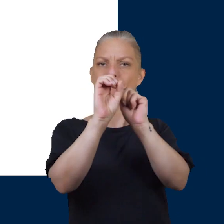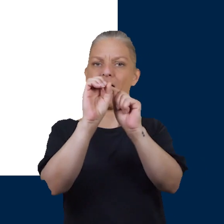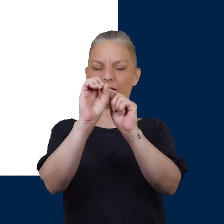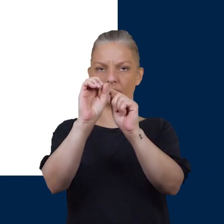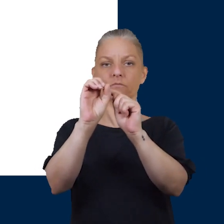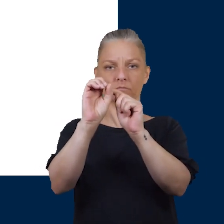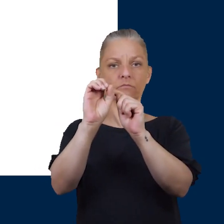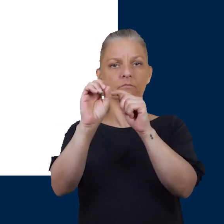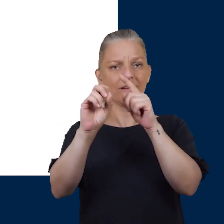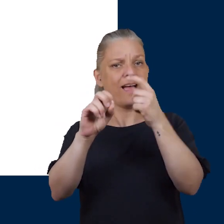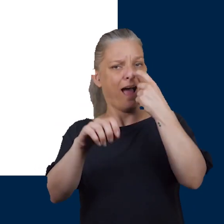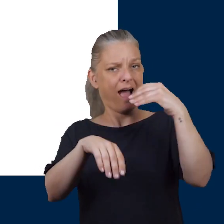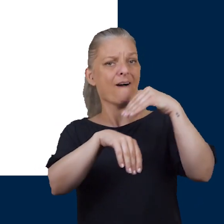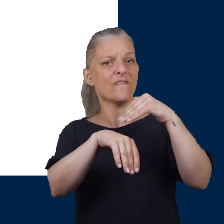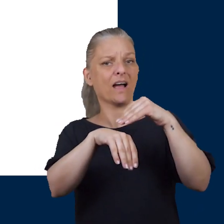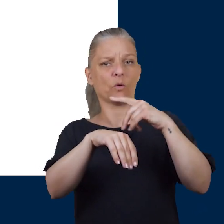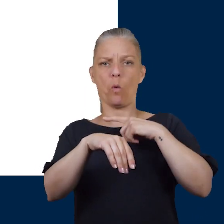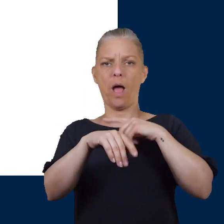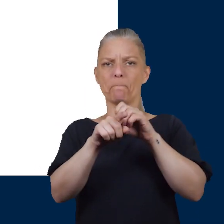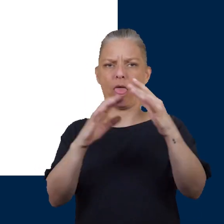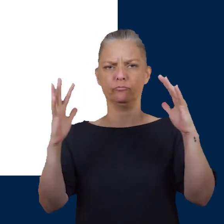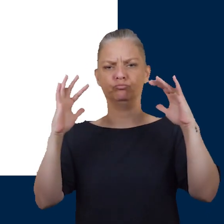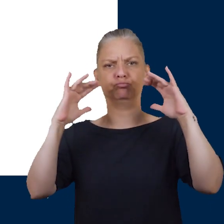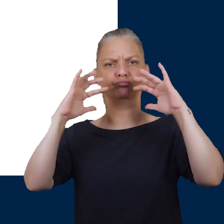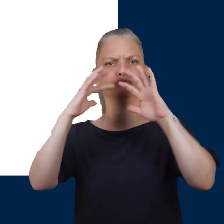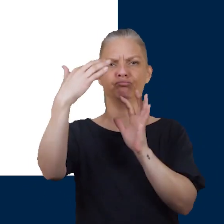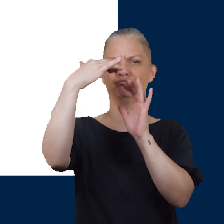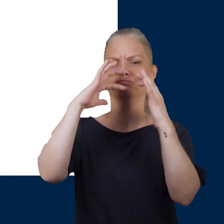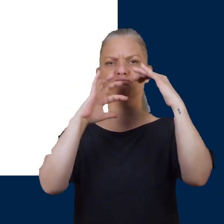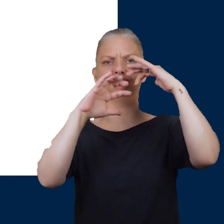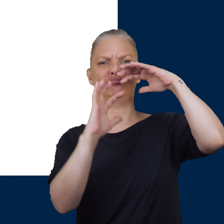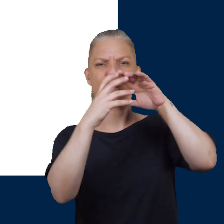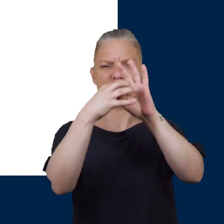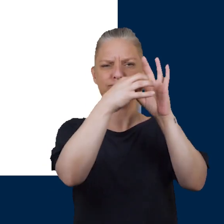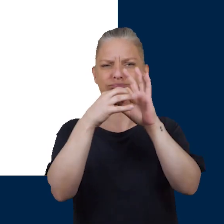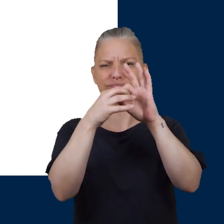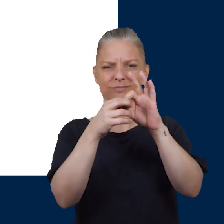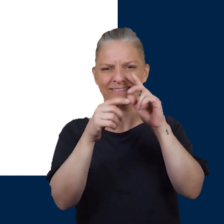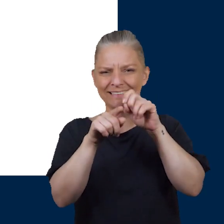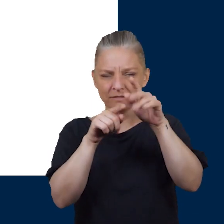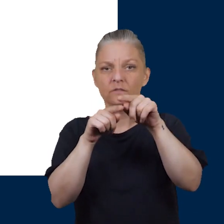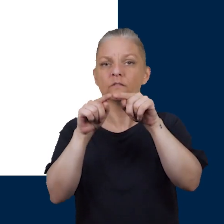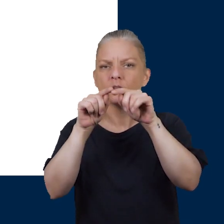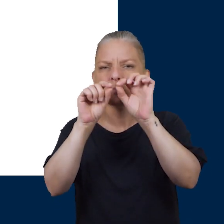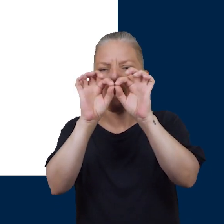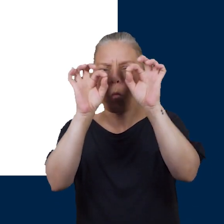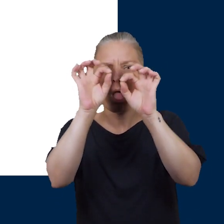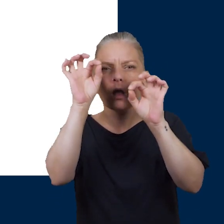these blockages cause new blood vessels to grow but these new blood vessels are weak and conversed causing bleeding into the back of the eye.